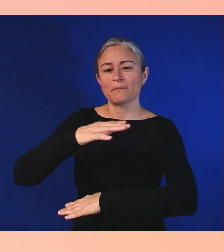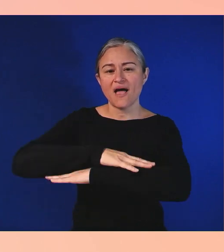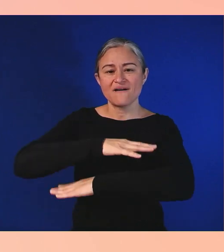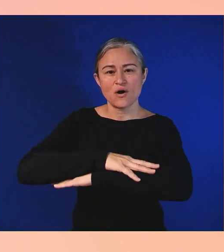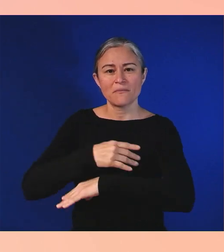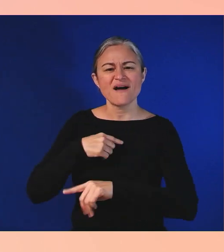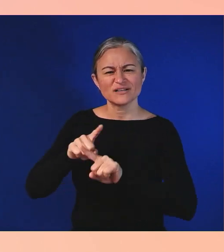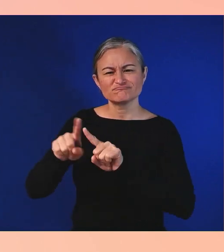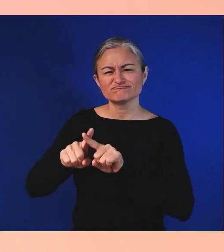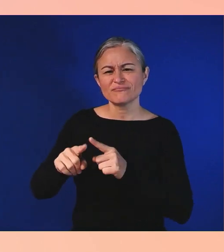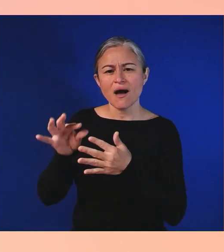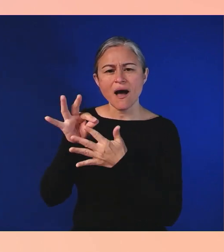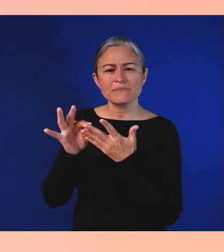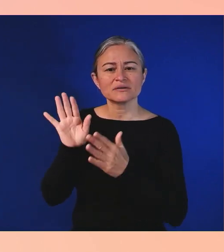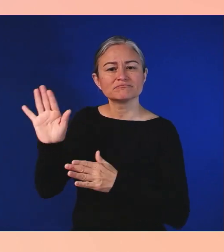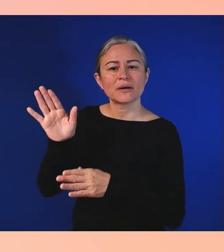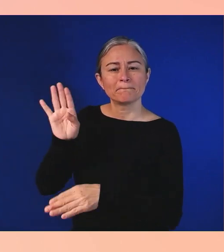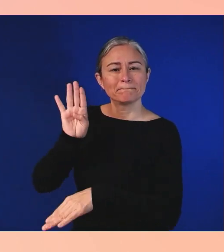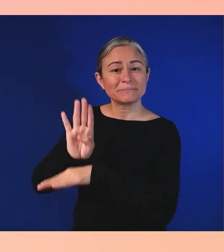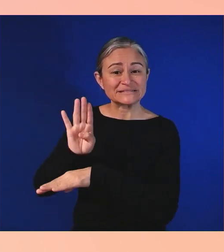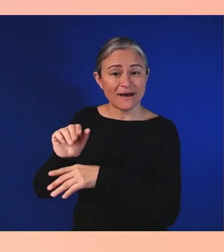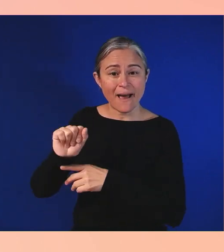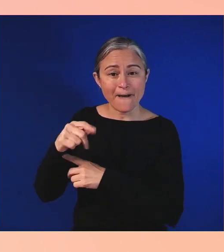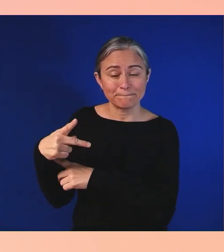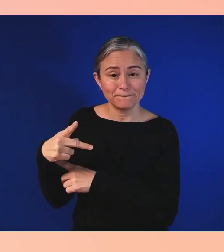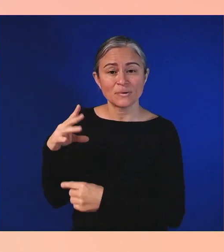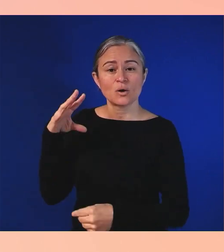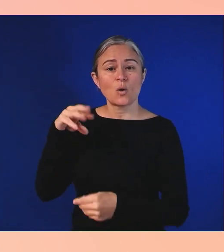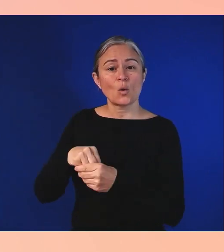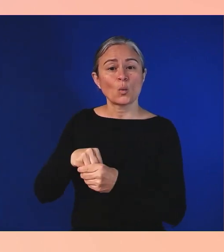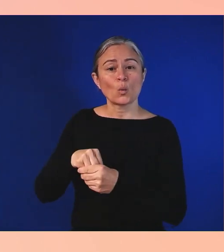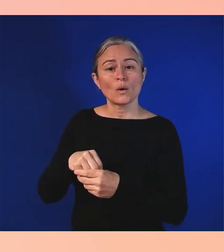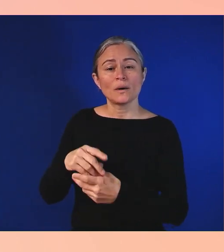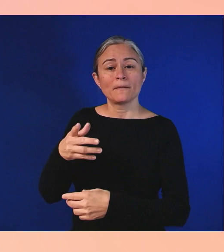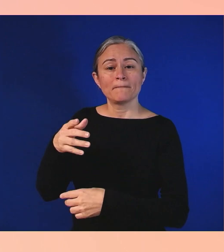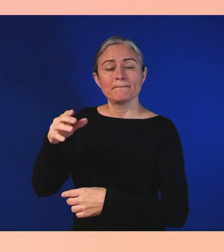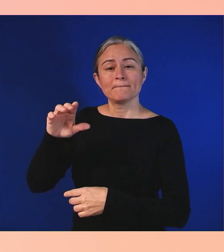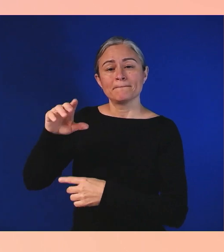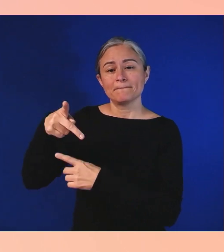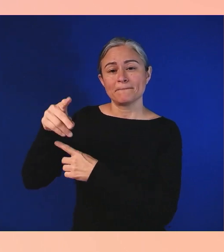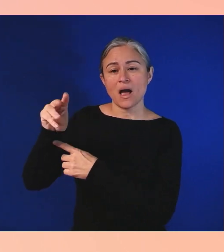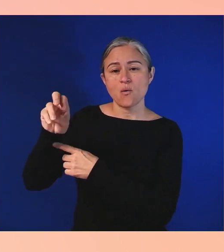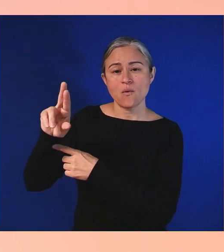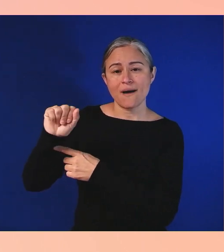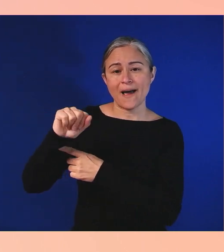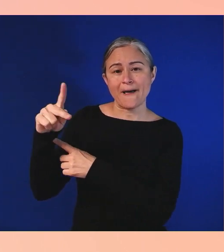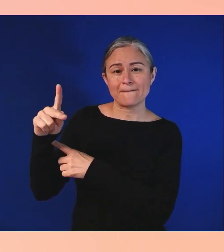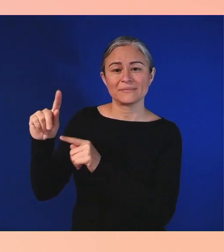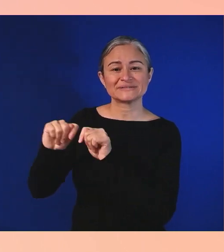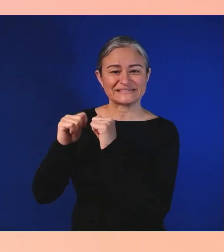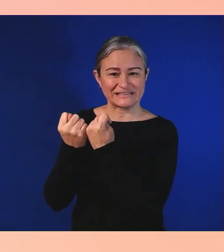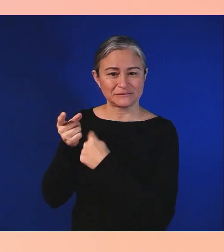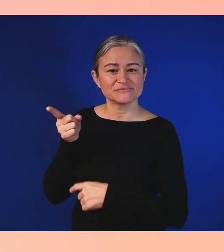and his team have been using to innovate. After Ram, you'll meet Anna White, who's a software engineer at Microsoft and she'll tell